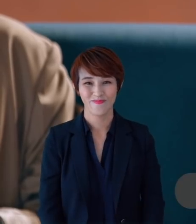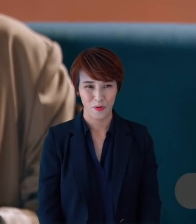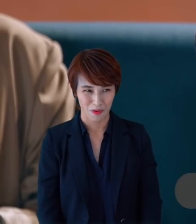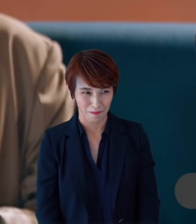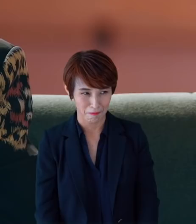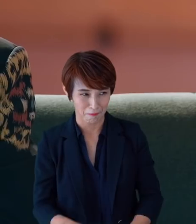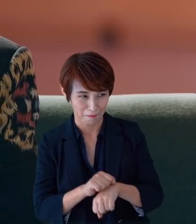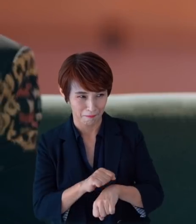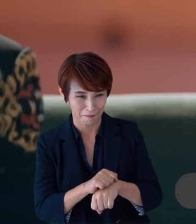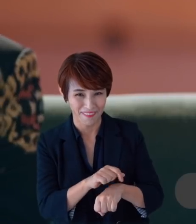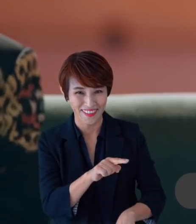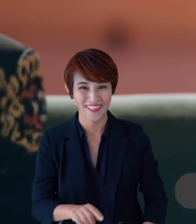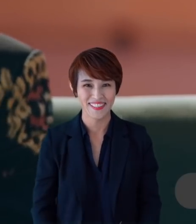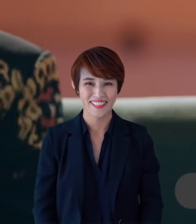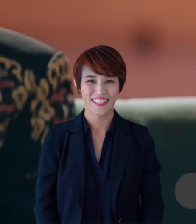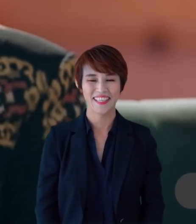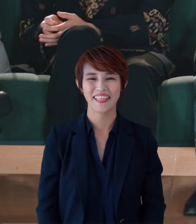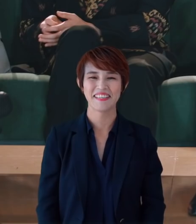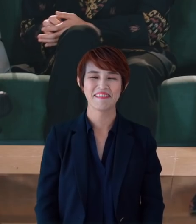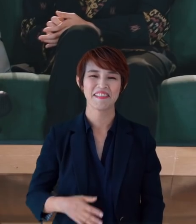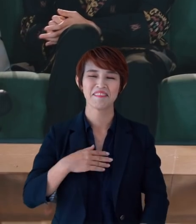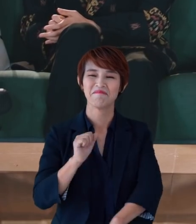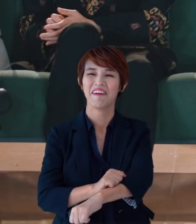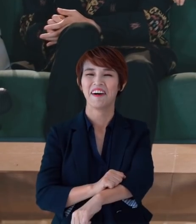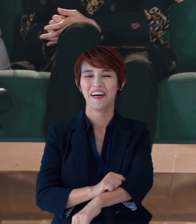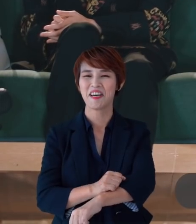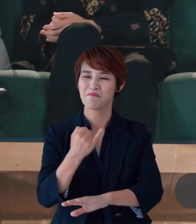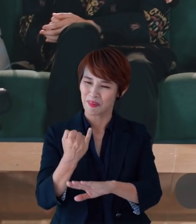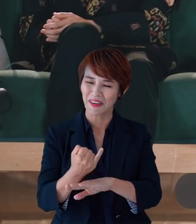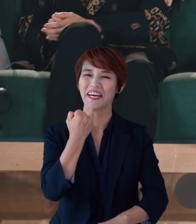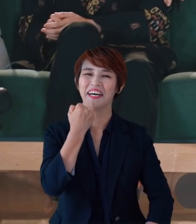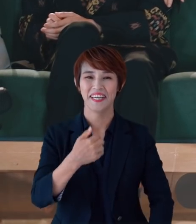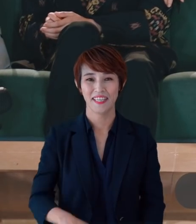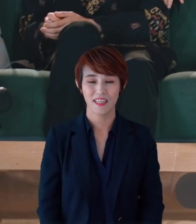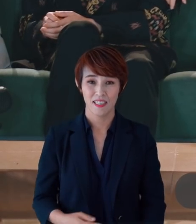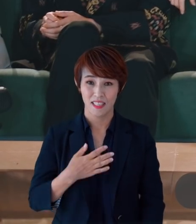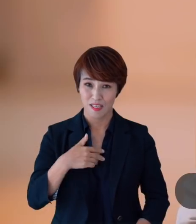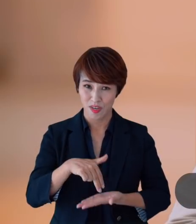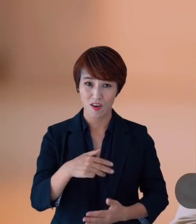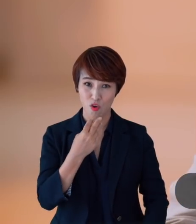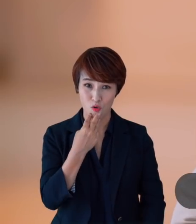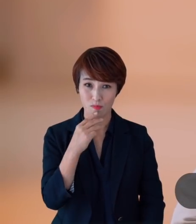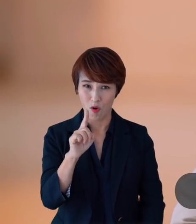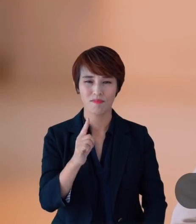J-Hope: You put some thought into it! Jimin: This is why being last is good. [Proud] To me, Seoul is a miracle.